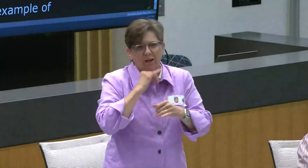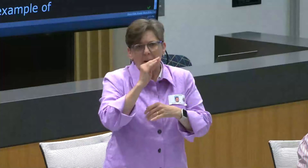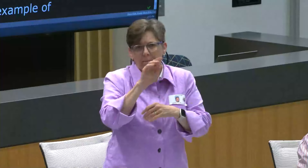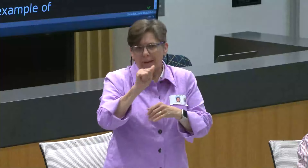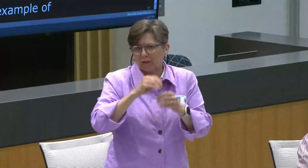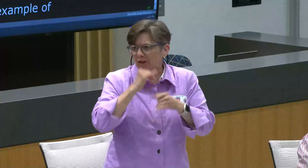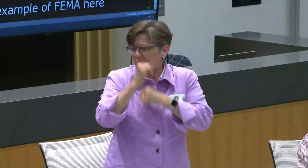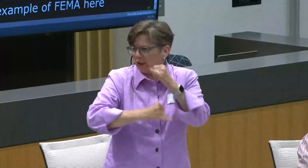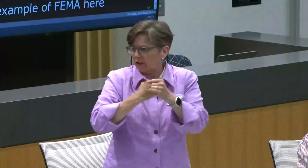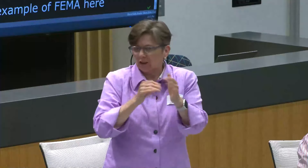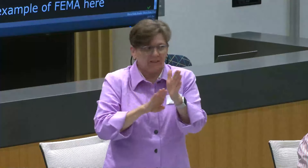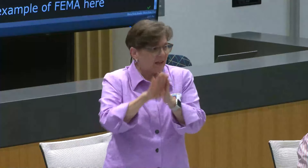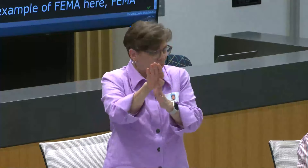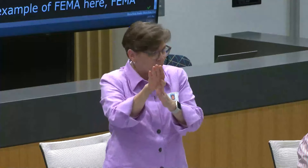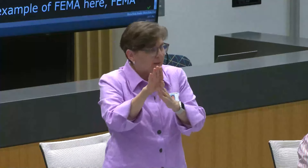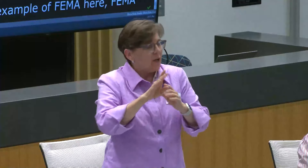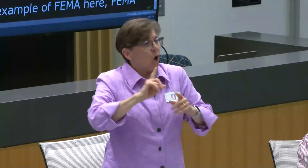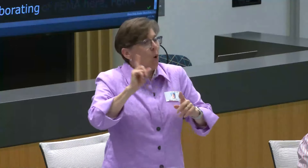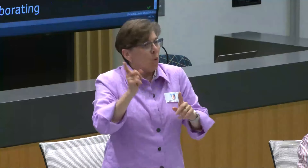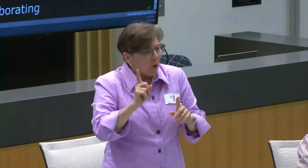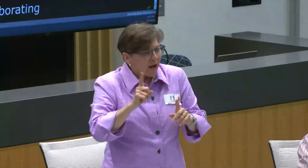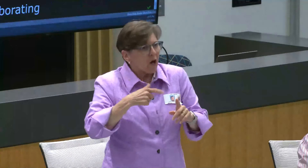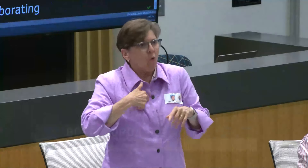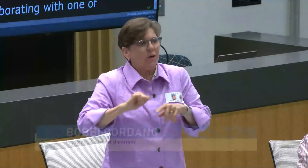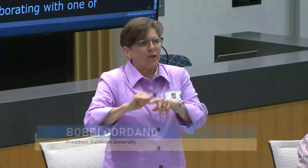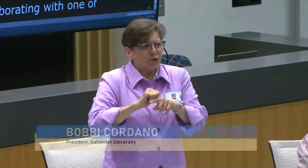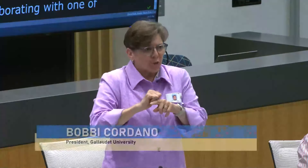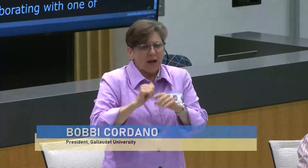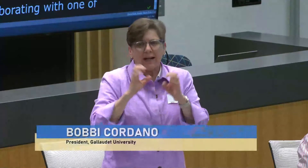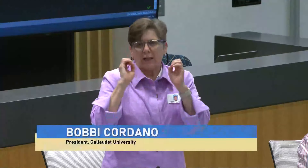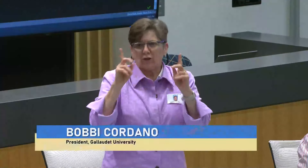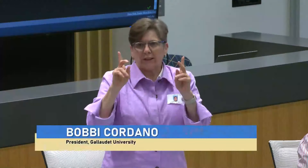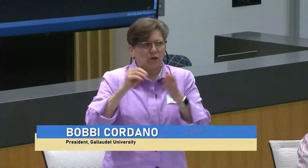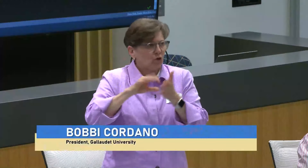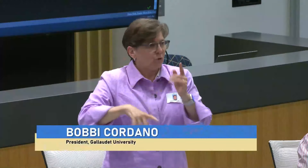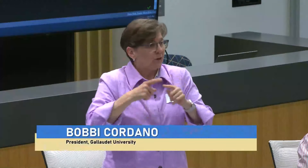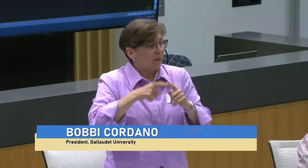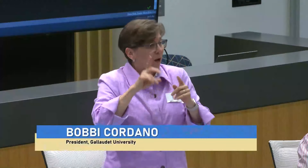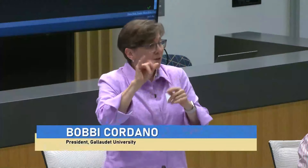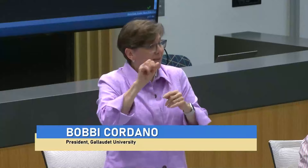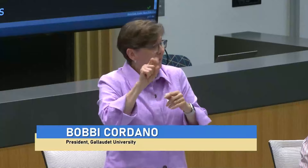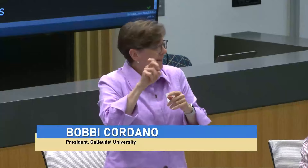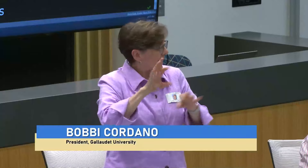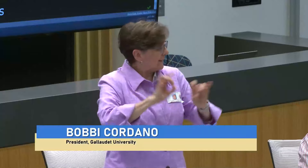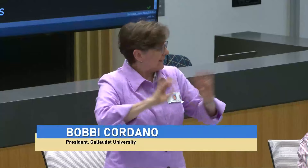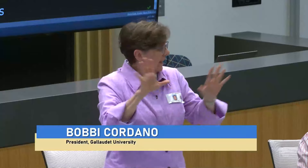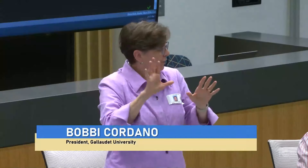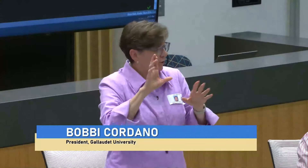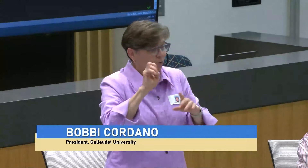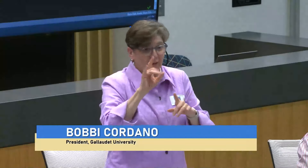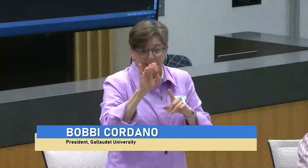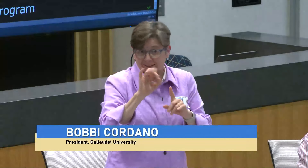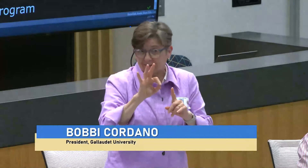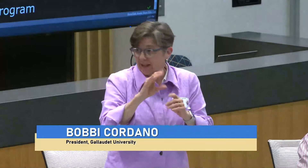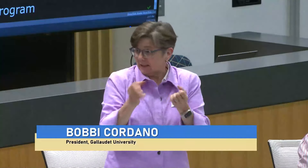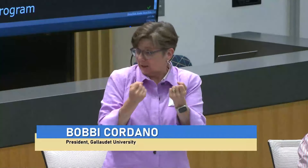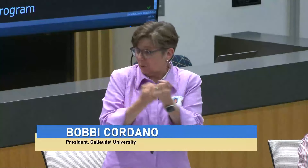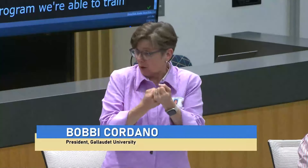SURE, YOU KNOW, I JUST WANTED TO SHARE SOMETHING A BIT MORE BROADLY HERE. WE HAVE AN EXAMPLE OF FEMA HERE, FEMA IS ACTUALLY COLLABORATING WITH ONE OF